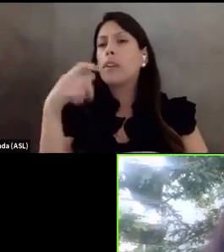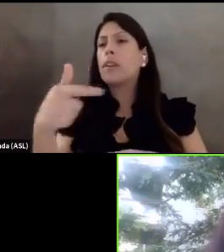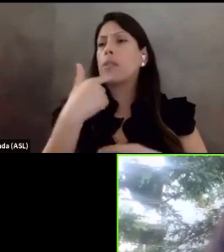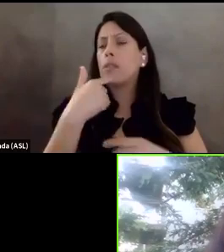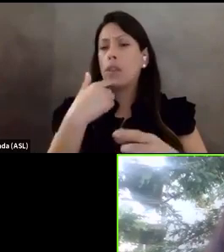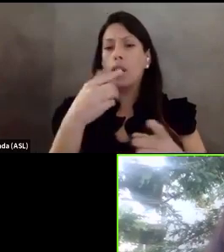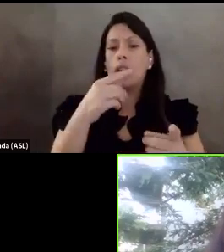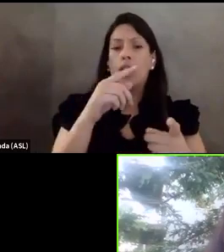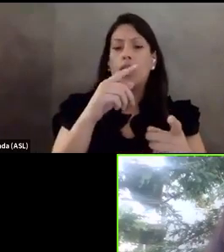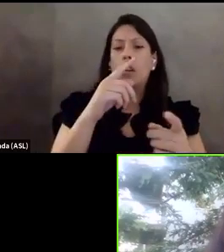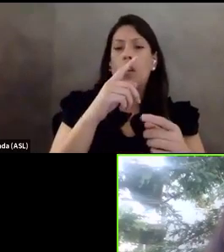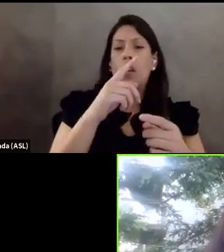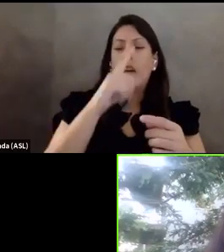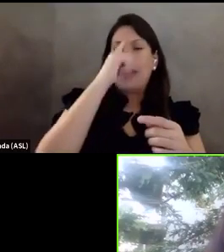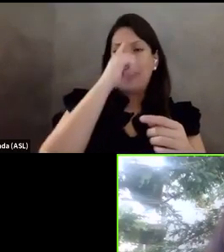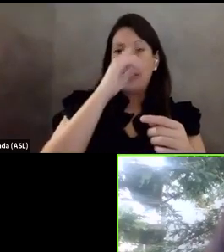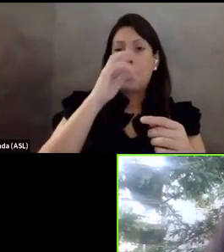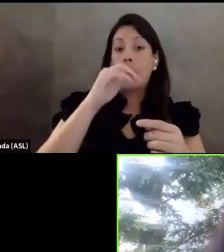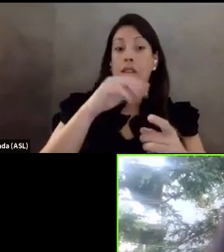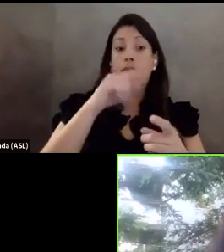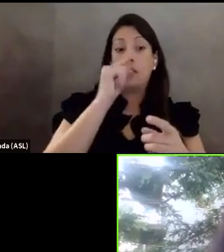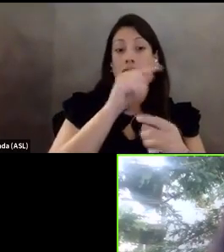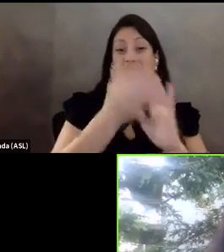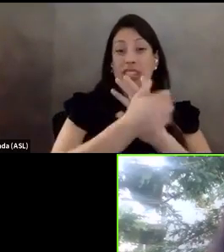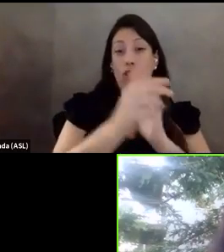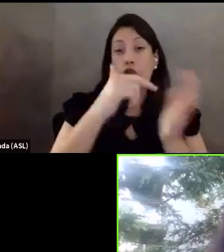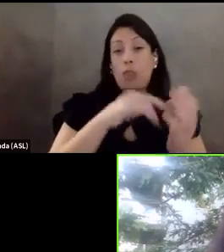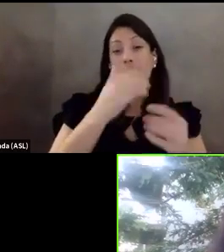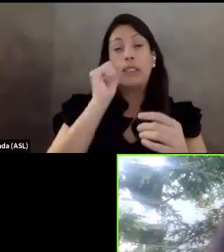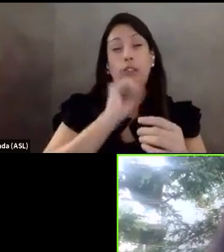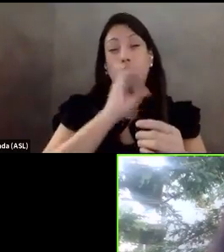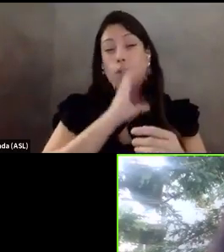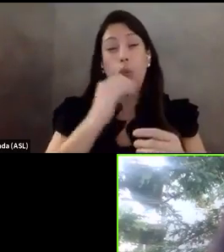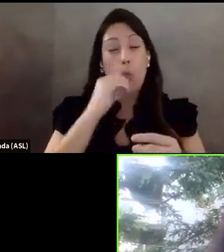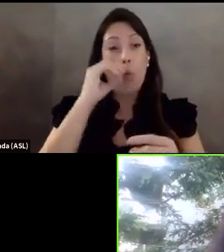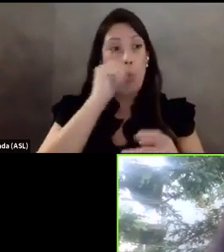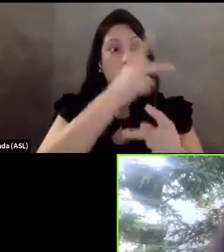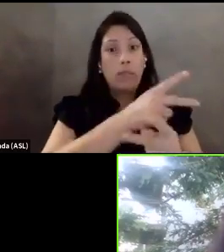community transmission because although they're occurring in a contained